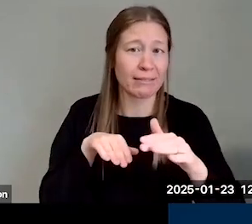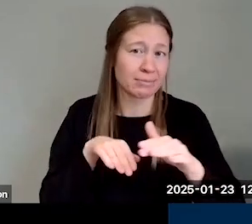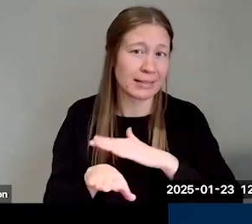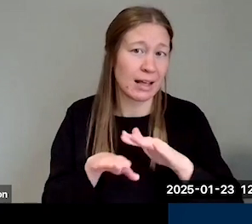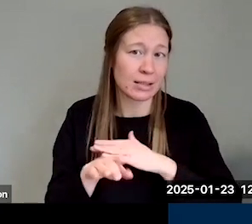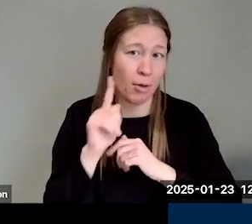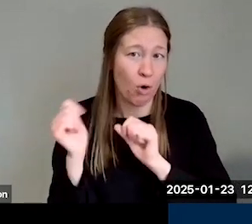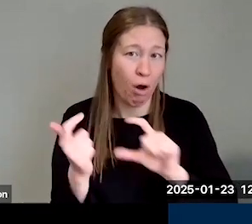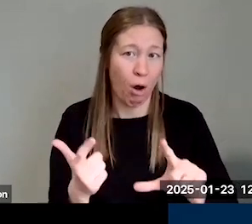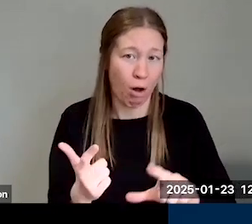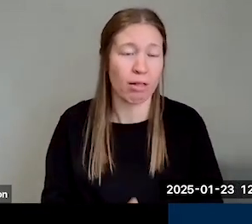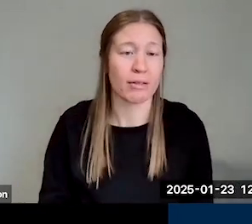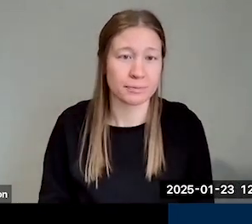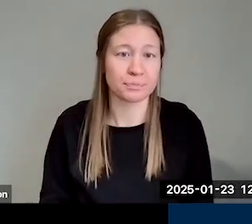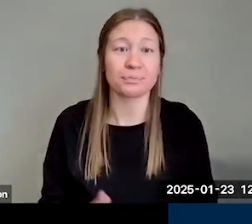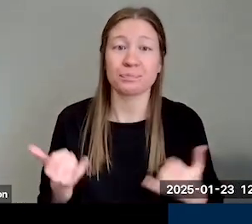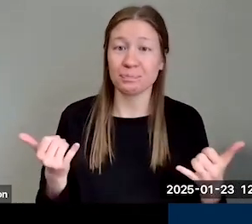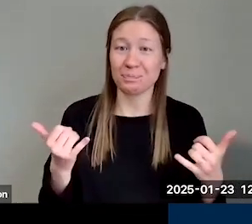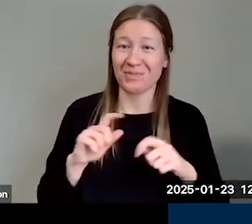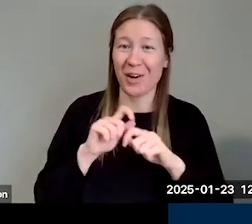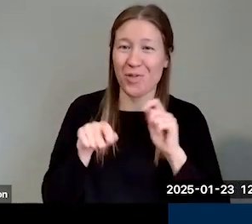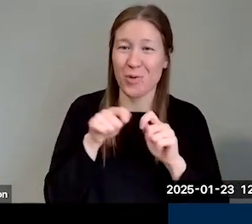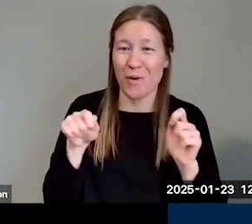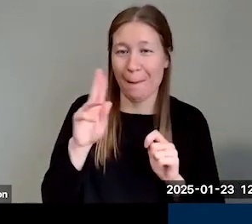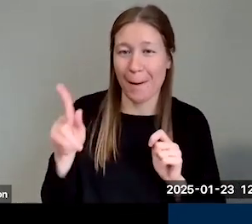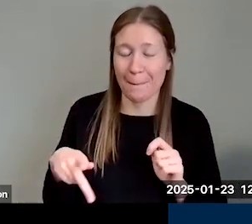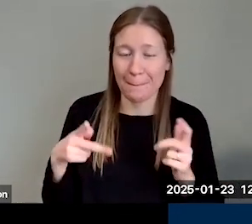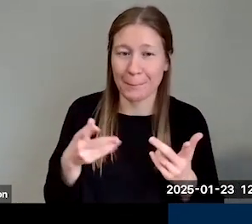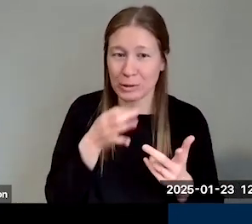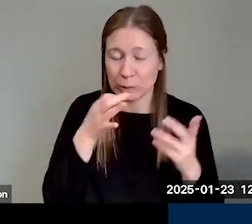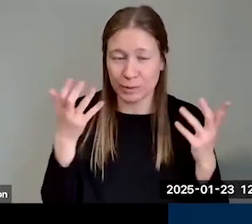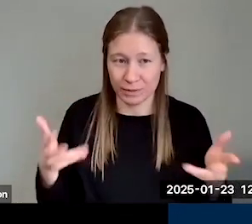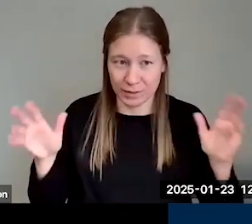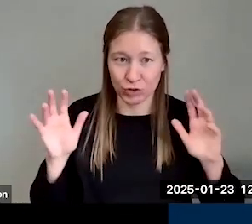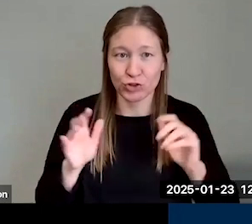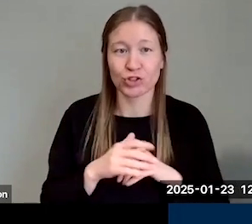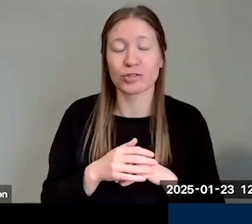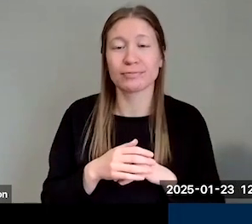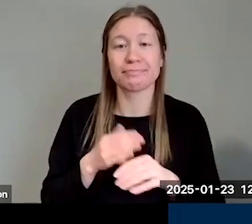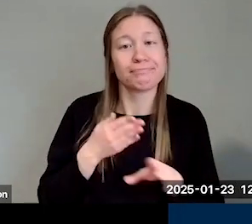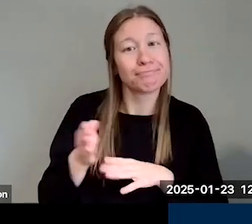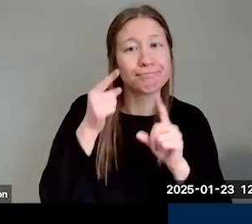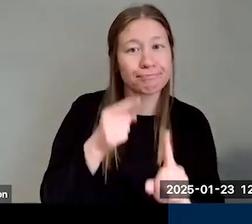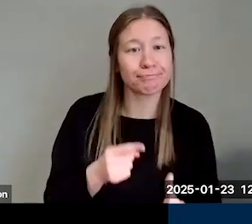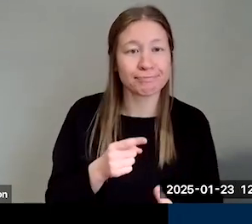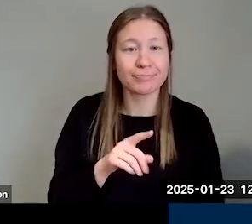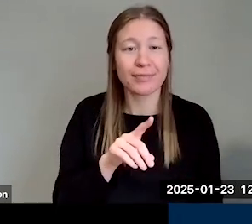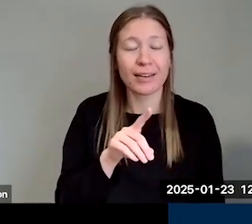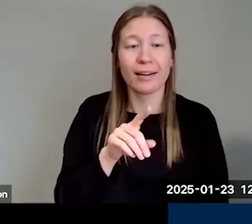So for the wrap up here, our key takeaways. So for disabled employees or students,